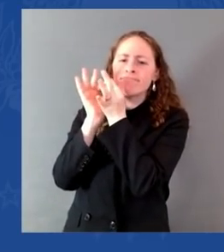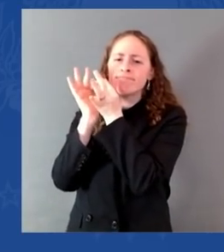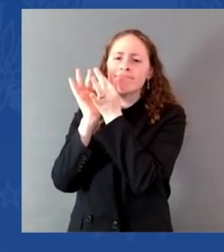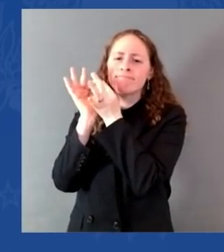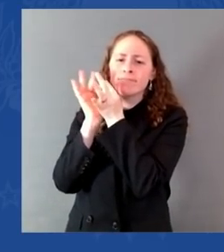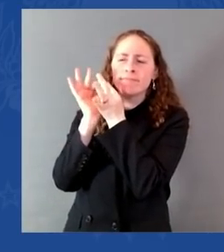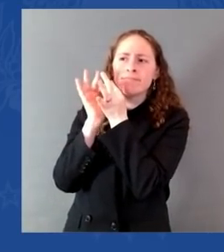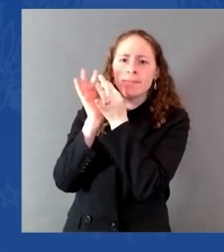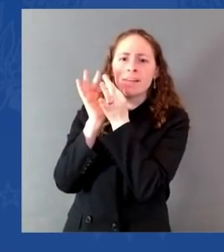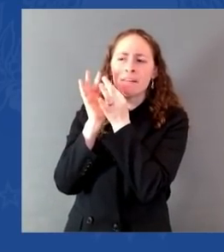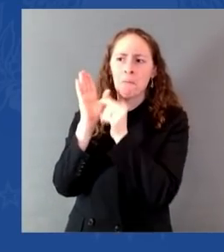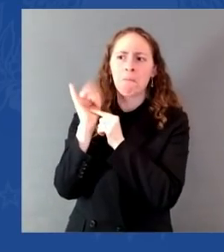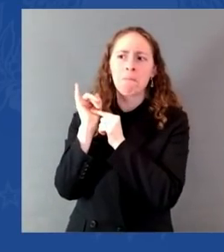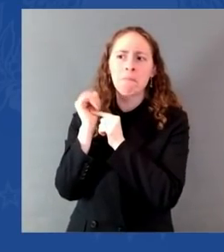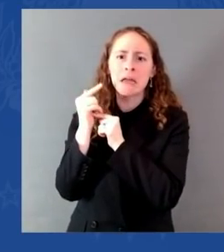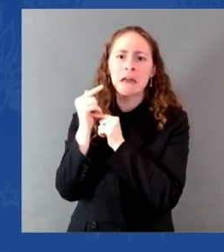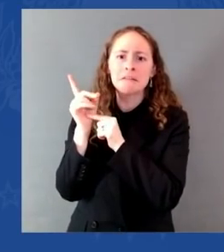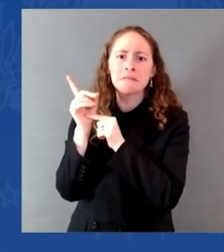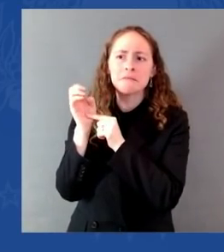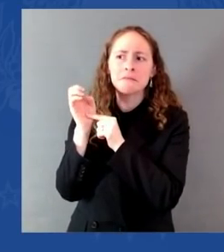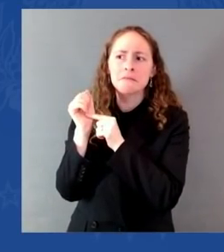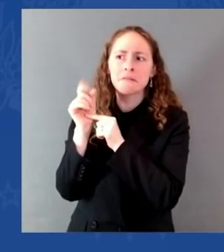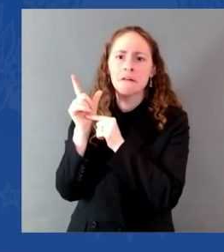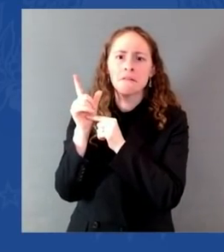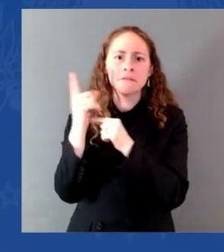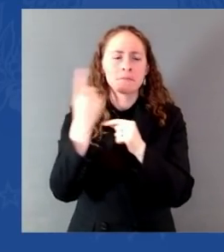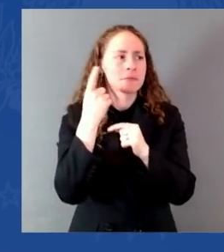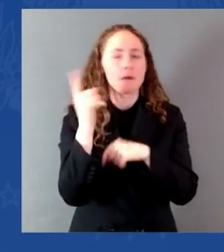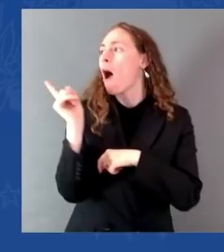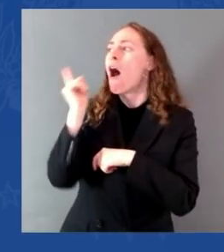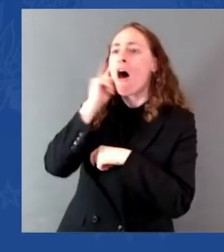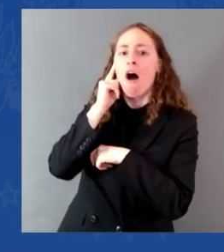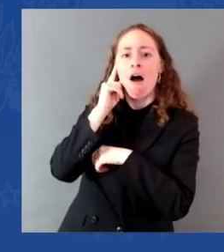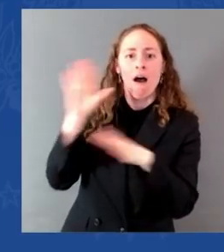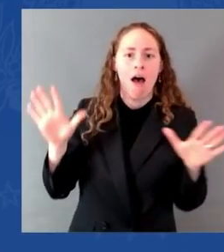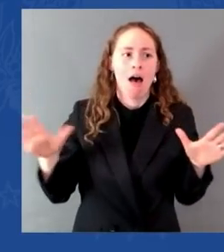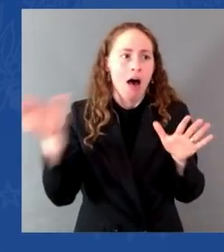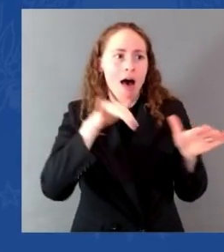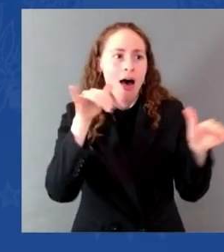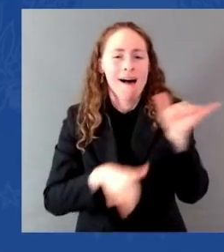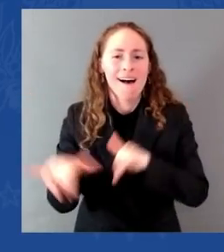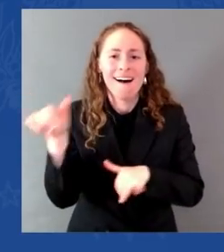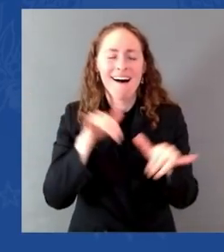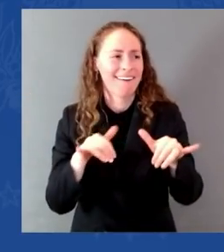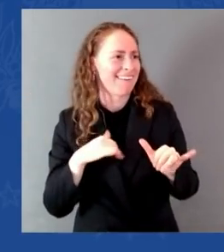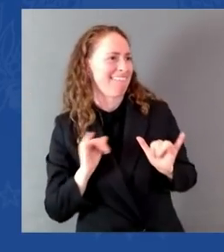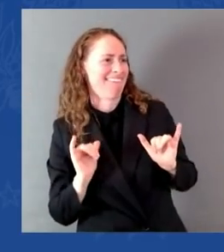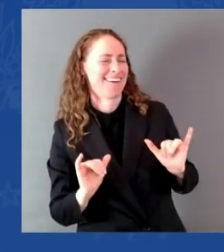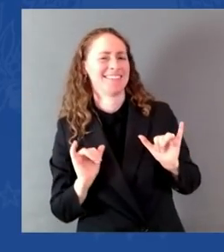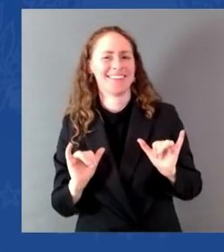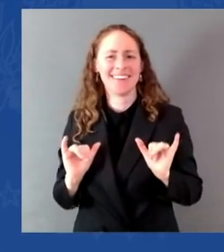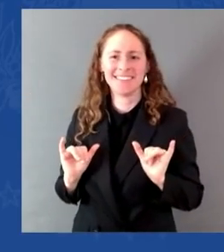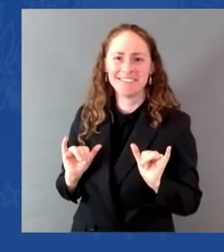And I shouldn't waste your time and tell you this, but we were going to go from there over to the Department of Transportation --